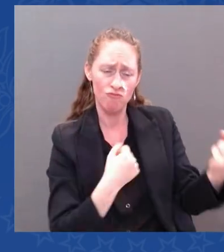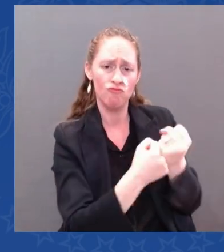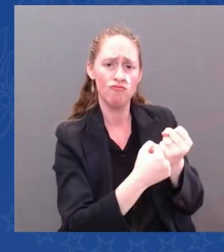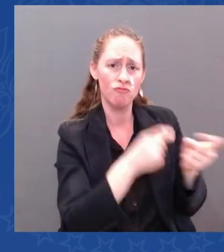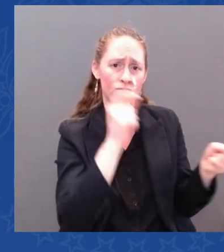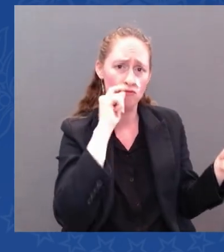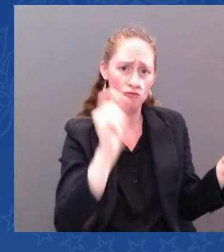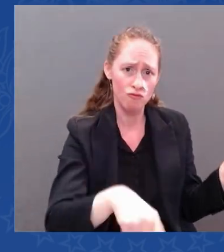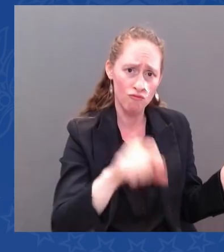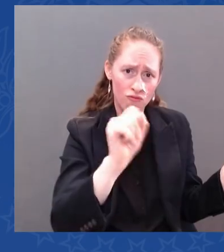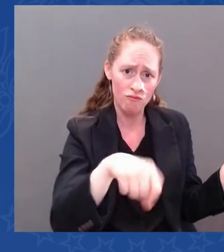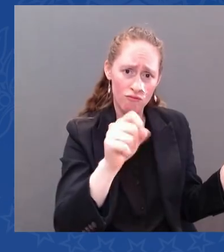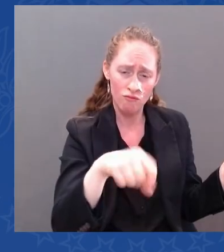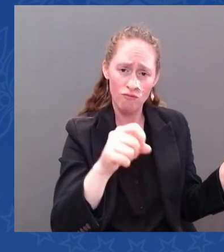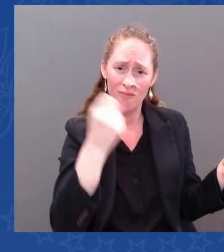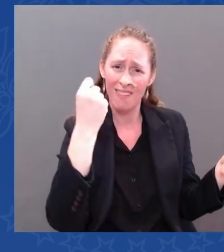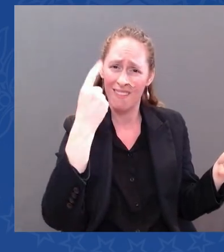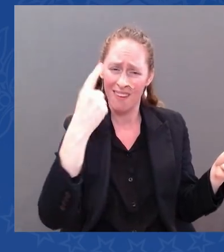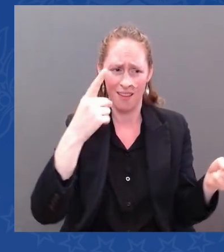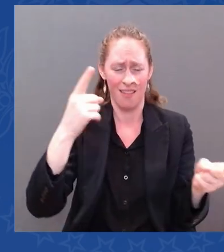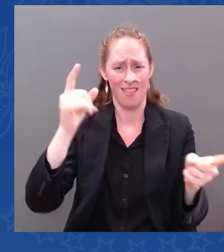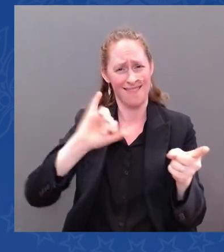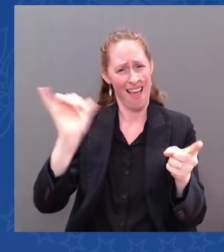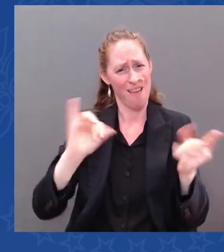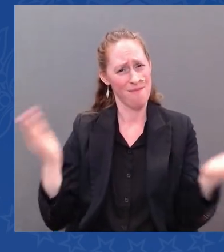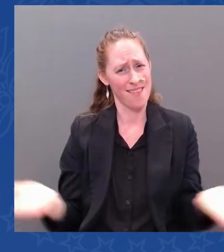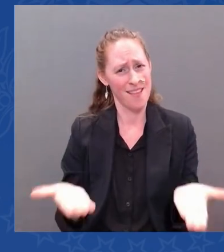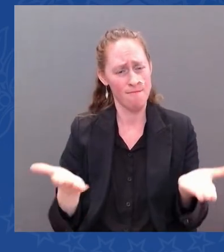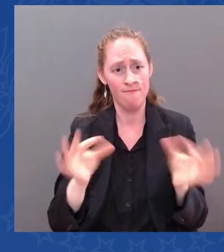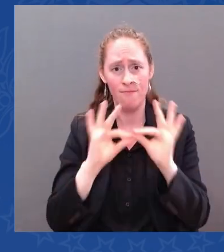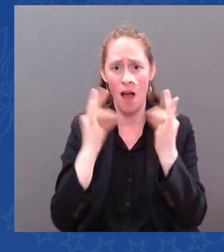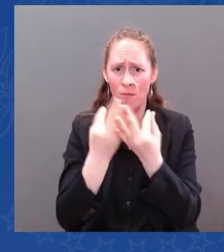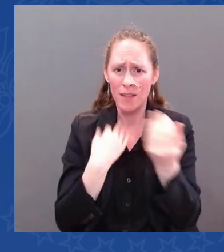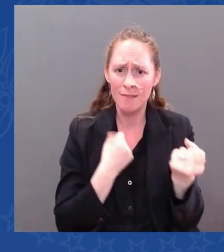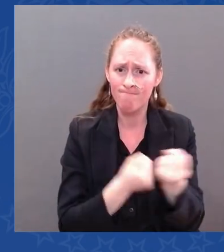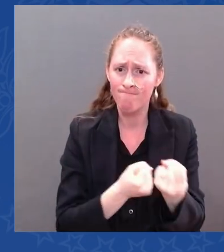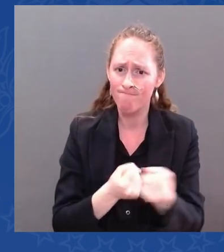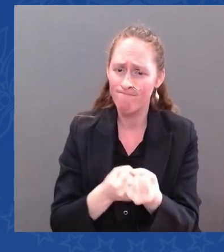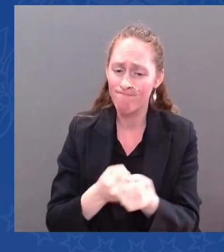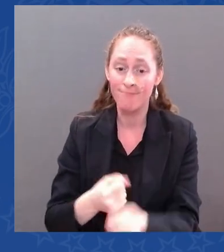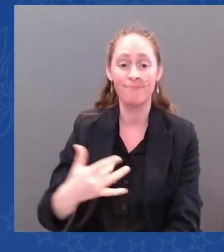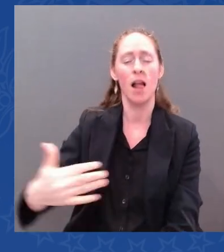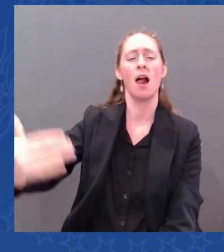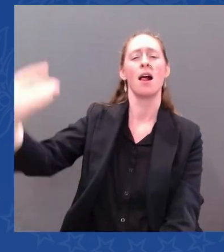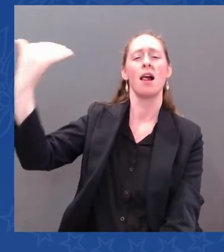In 2019, your organizations realized -- or, excuse me, released a statement